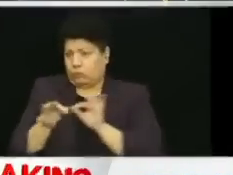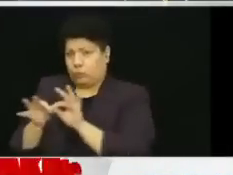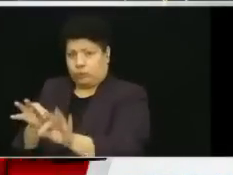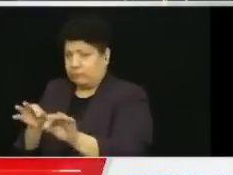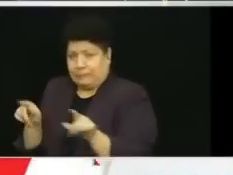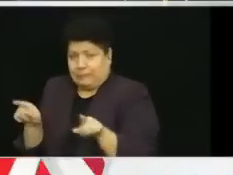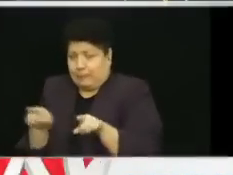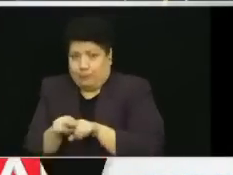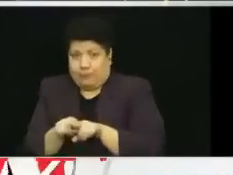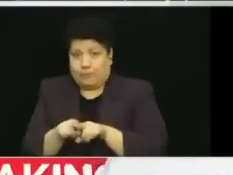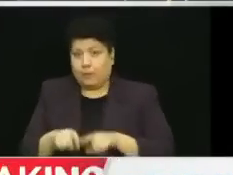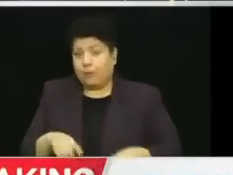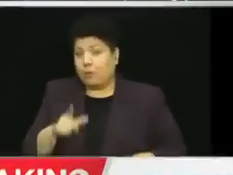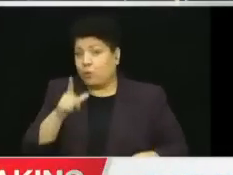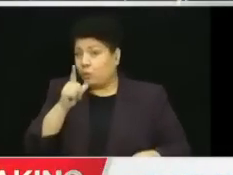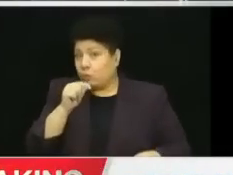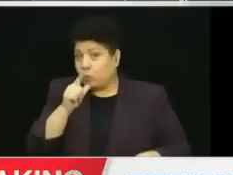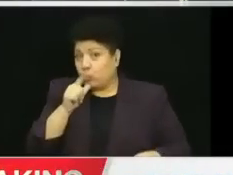DEFINED IN THE PUBLIC ORDER EMERGENCIES ACT THAT WOUL